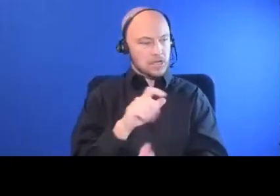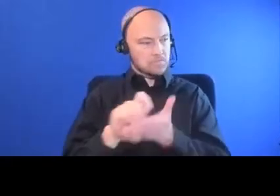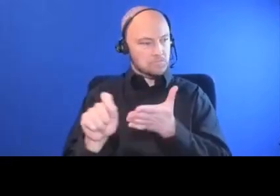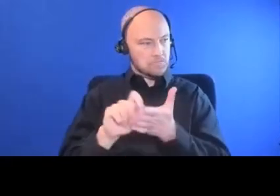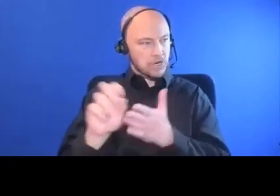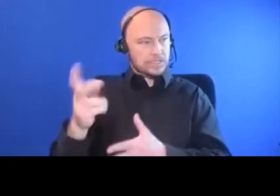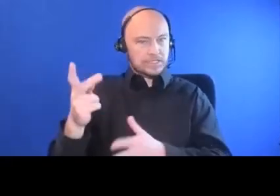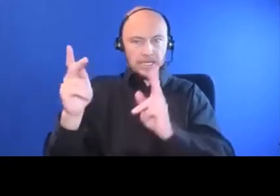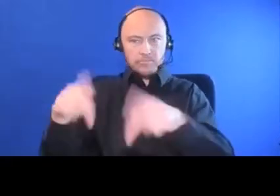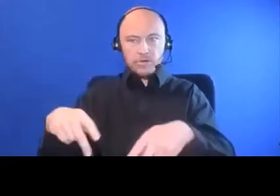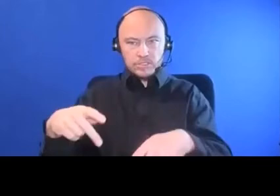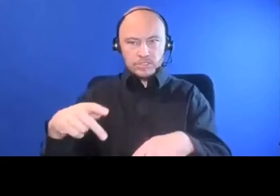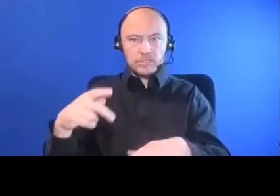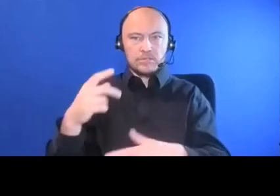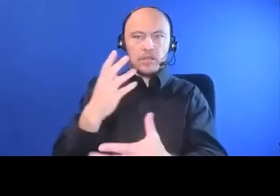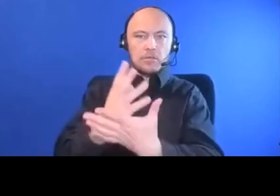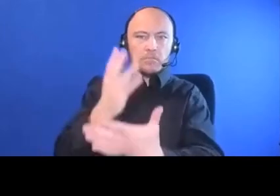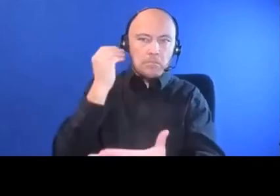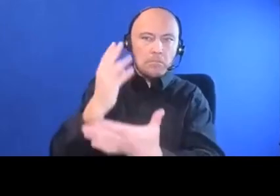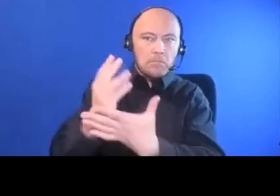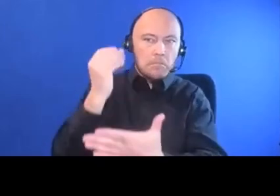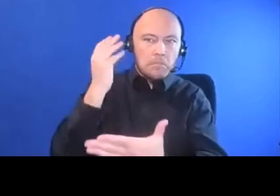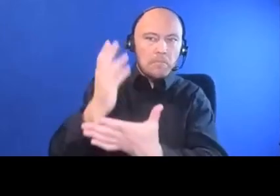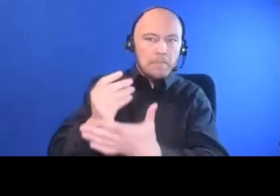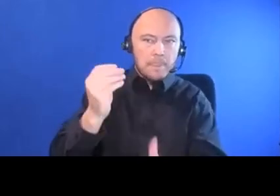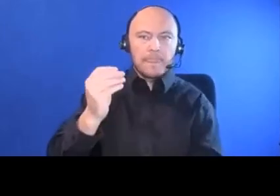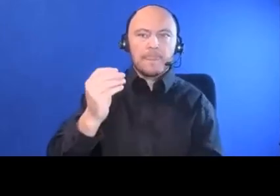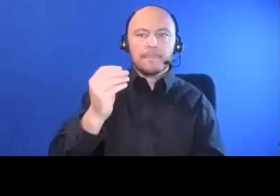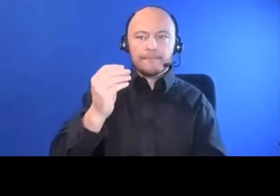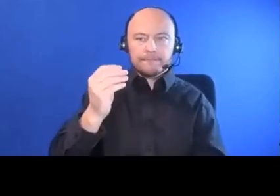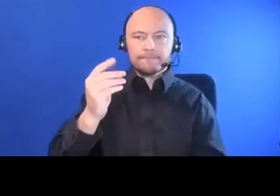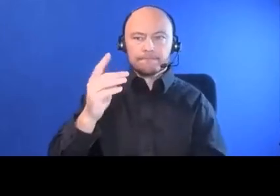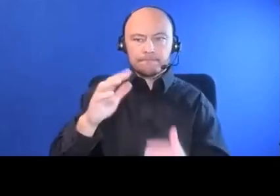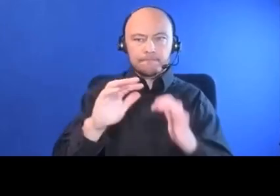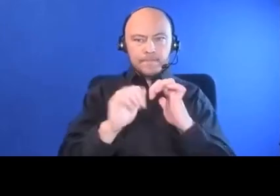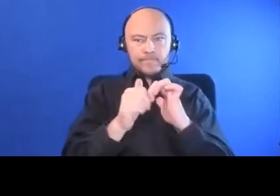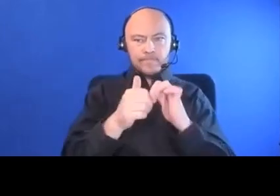that I was discovering how to write about myself